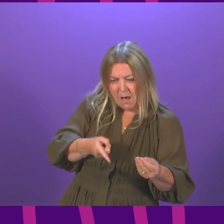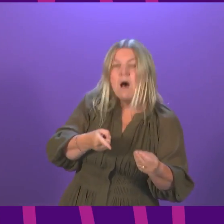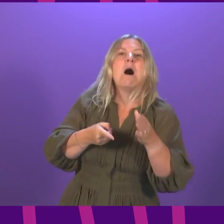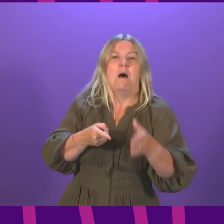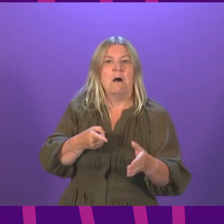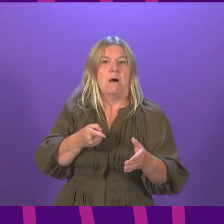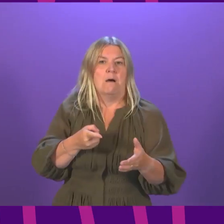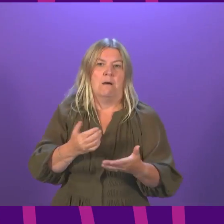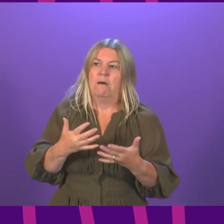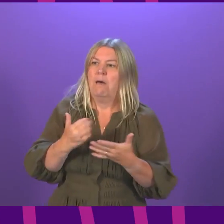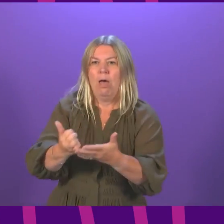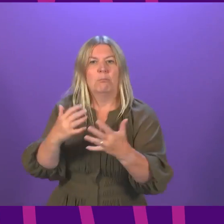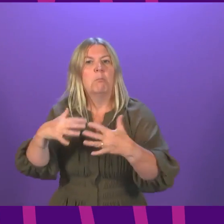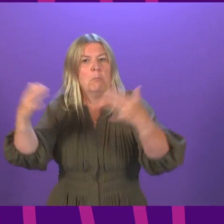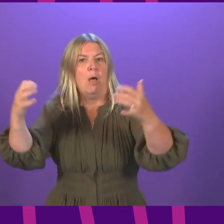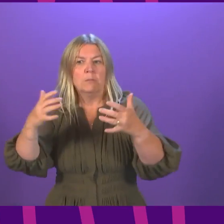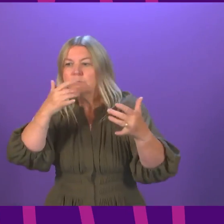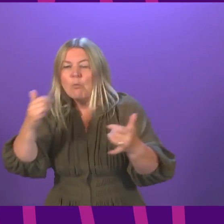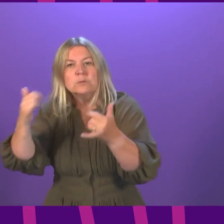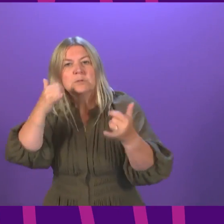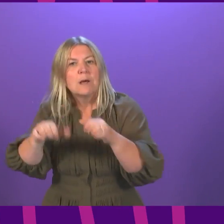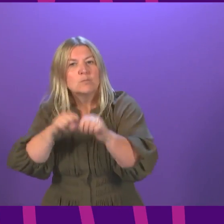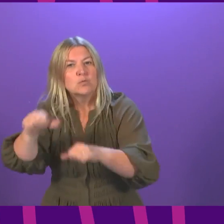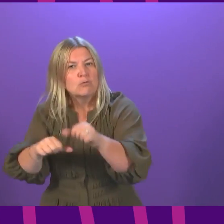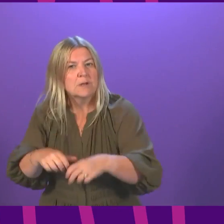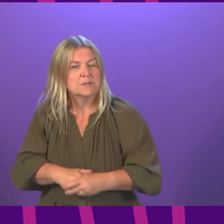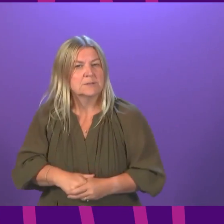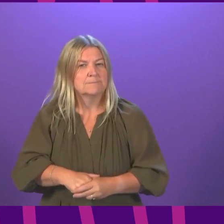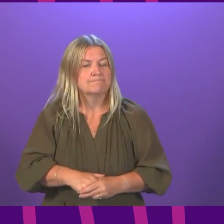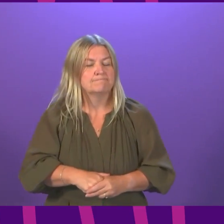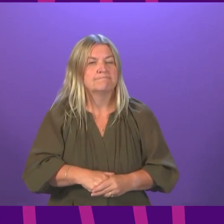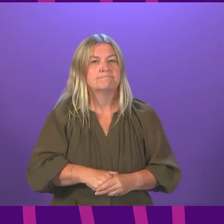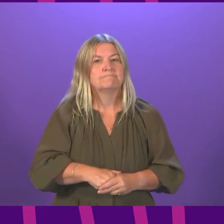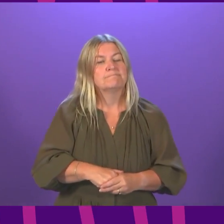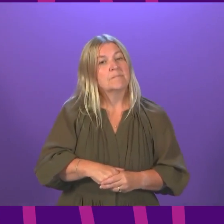help the Parliament to monitor progress. Better information will allow us to set a treatment